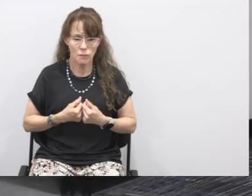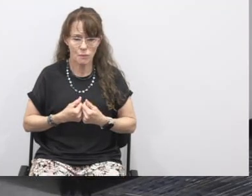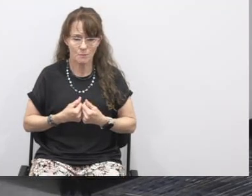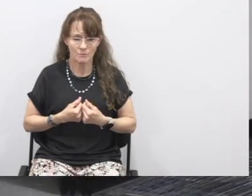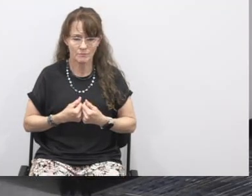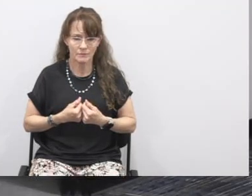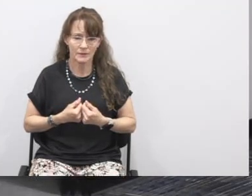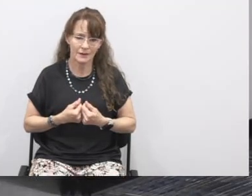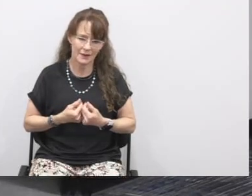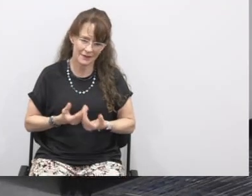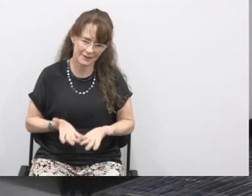Yes.